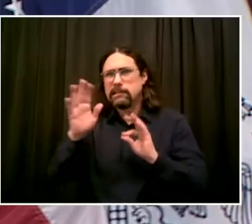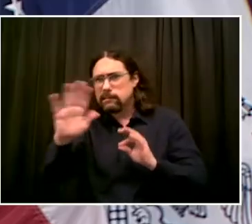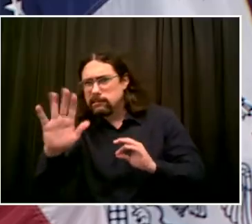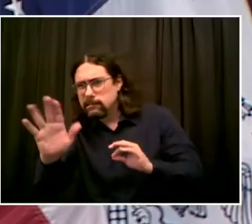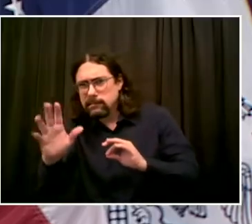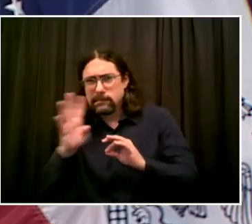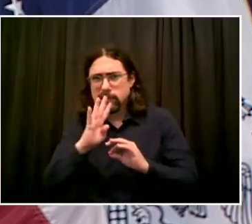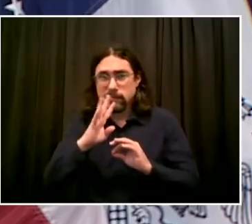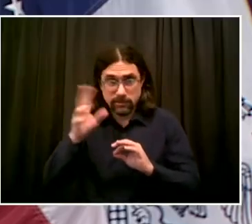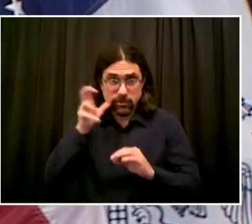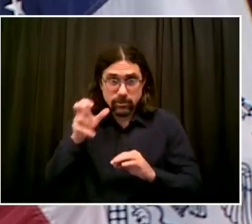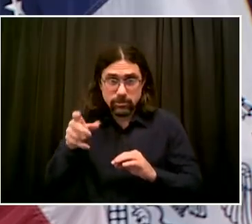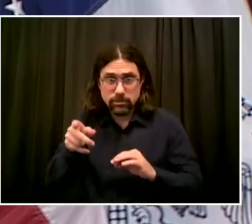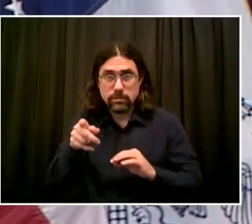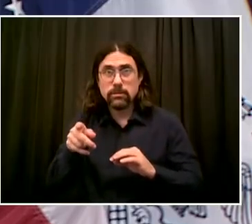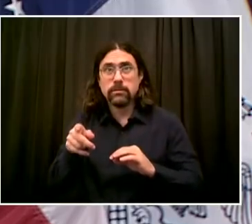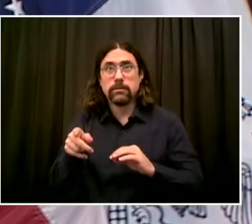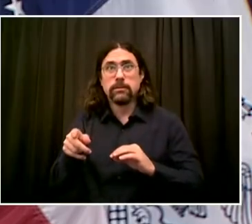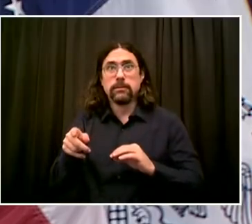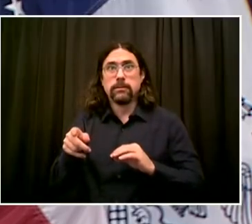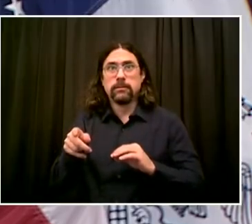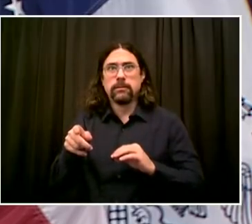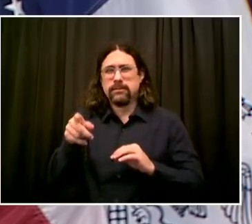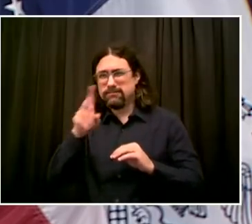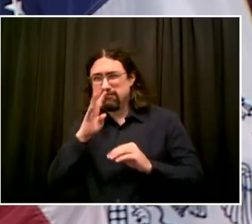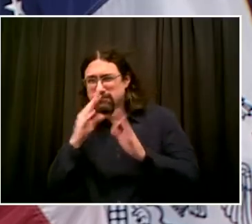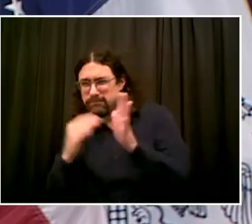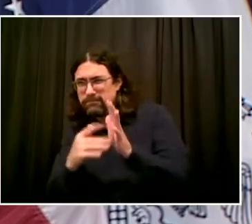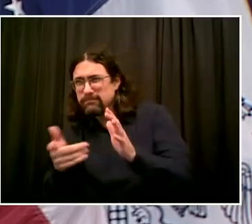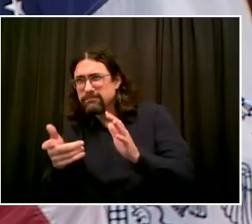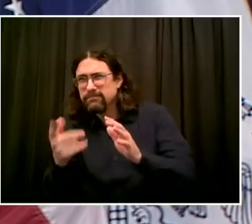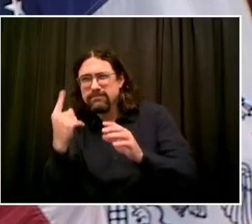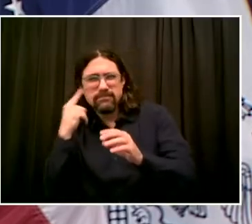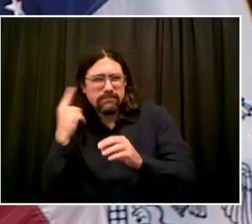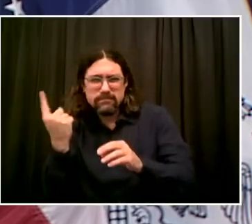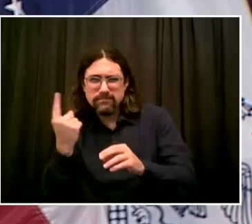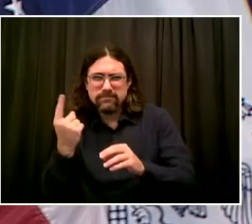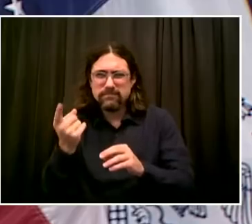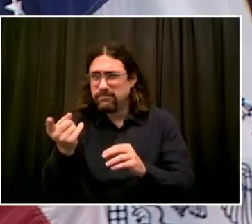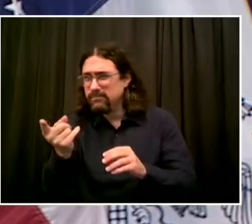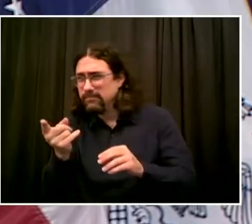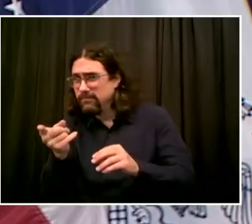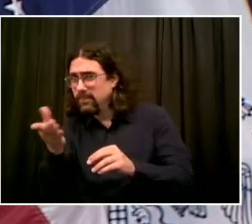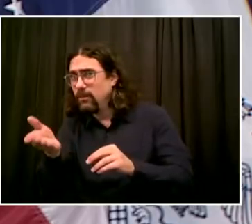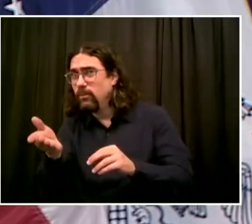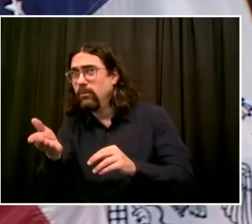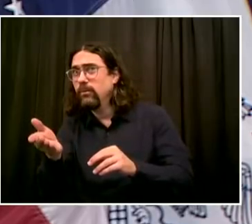DIRECTOR, MELANIE.